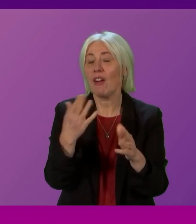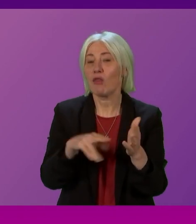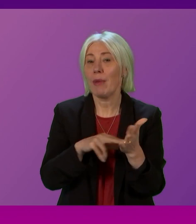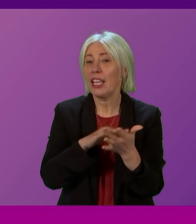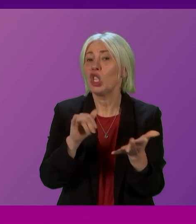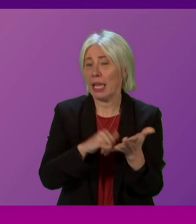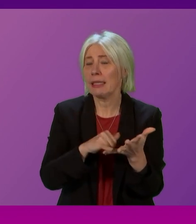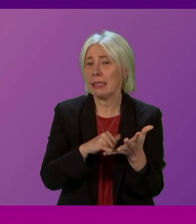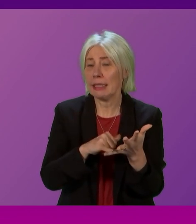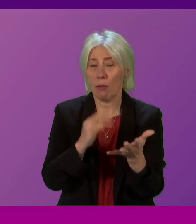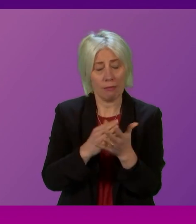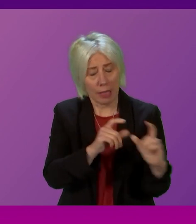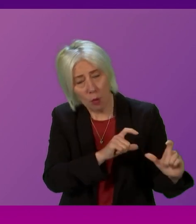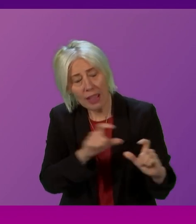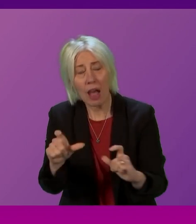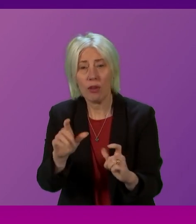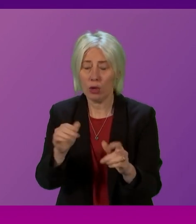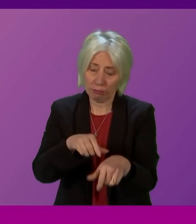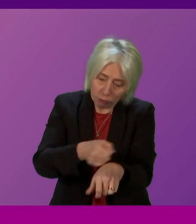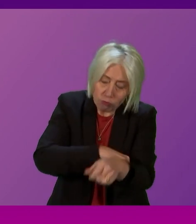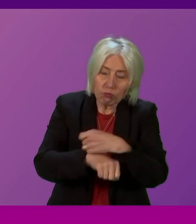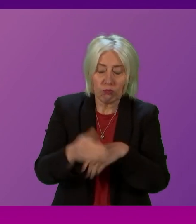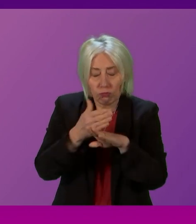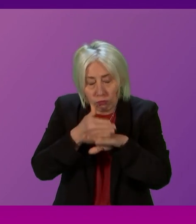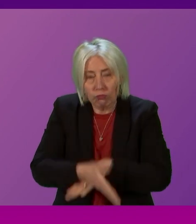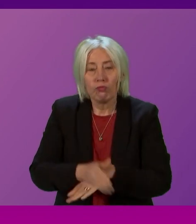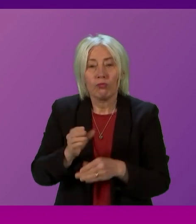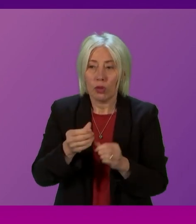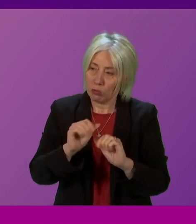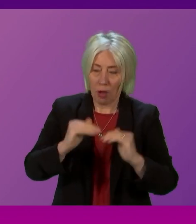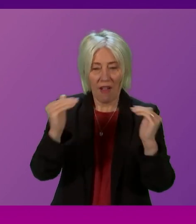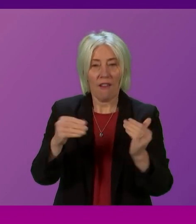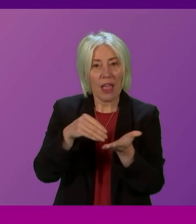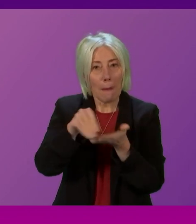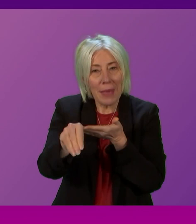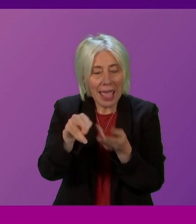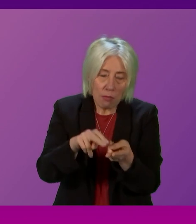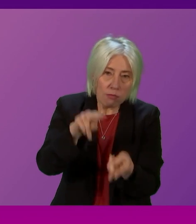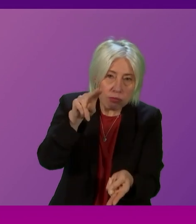service as we continue to strive to give them fair pay increases and as we continue to support